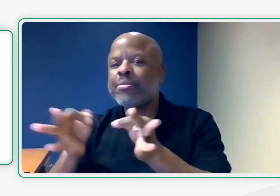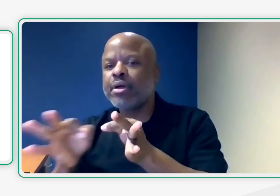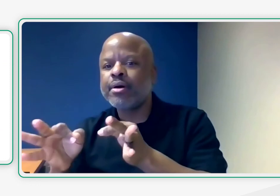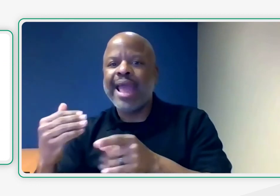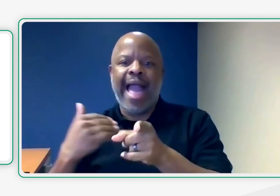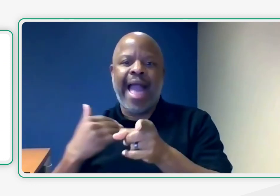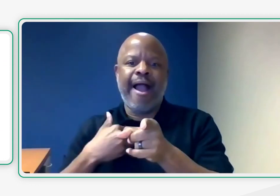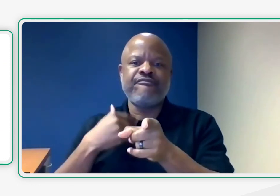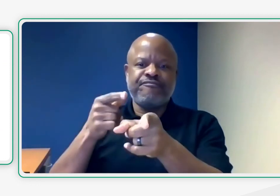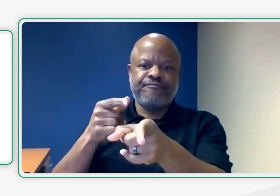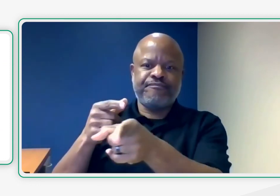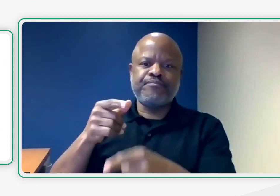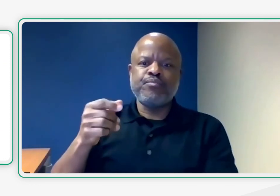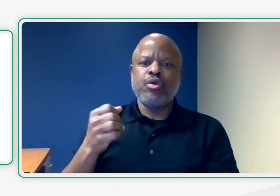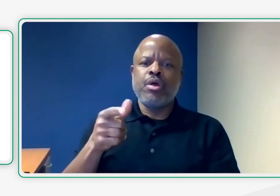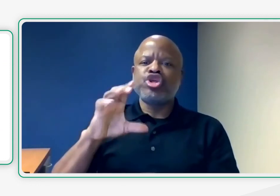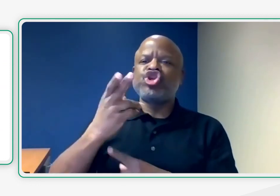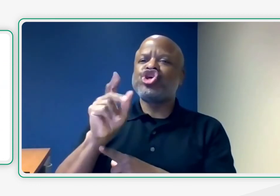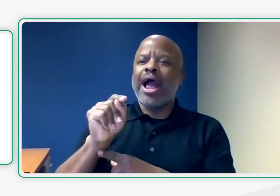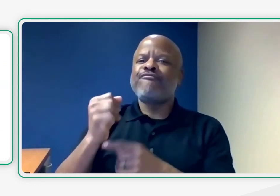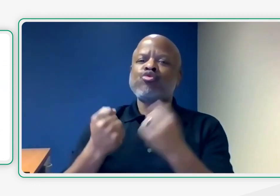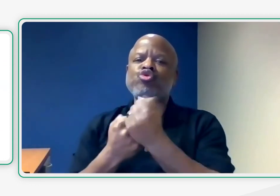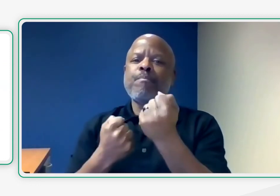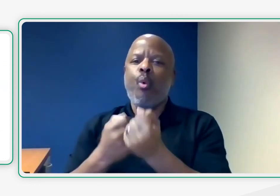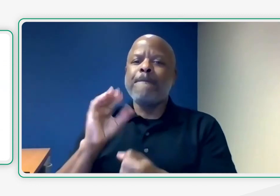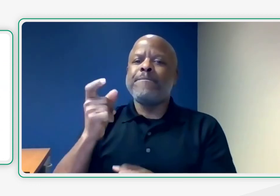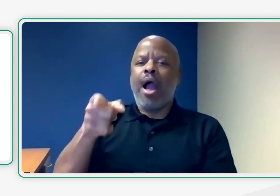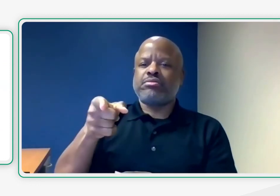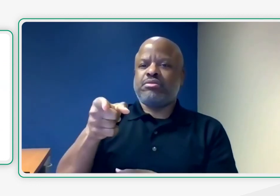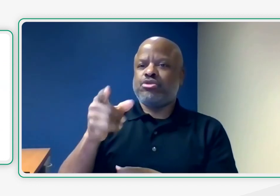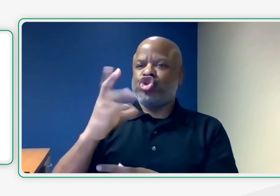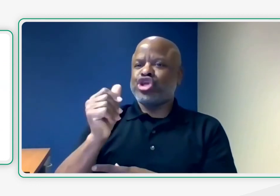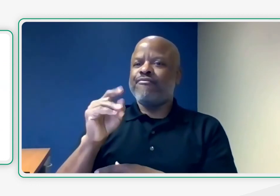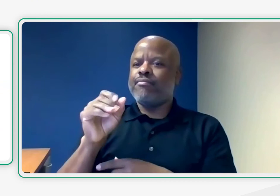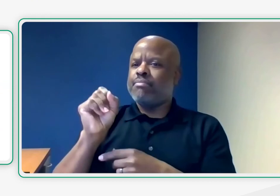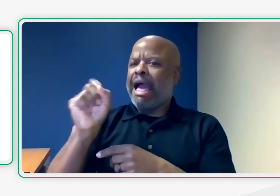type of technical difficulty or any issues viewing the captions, please